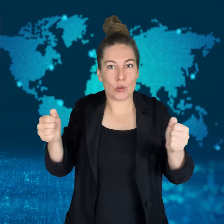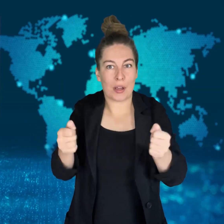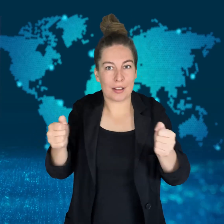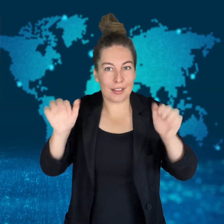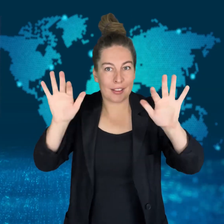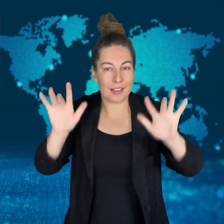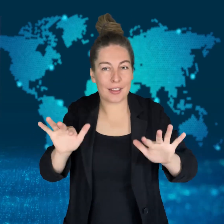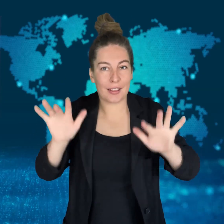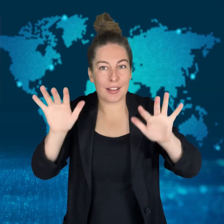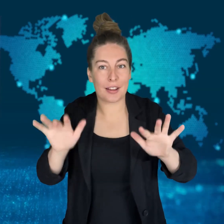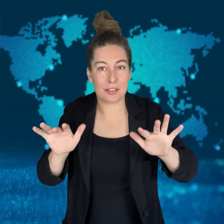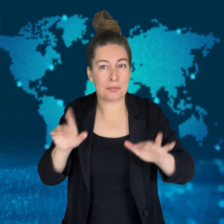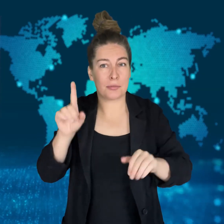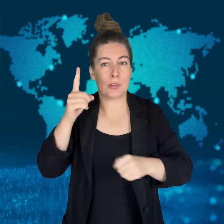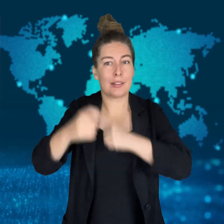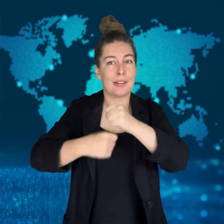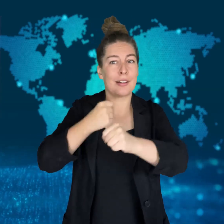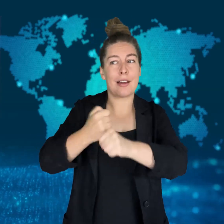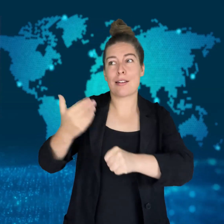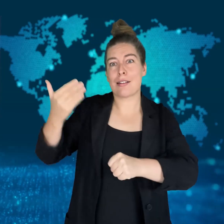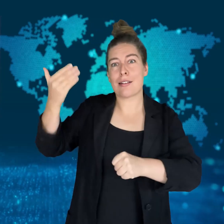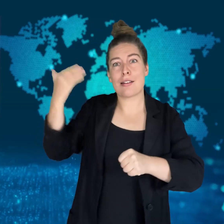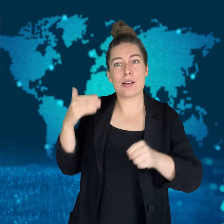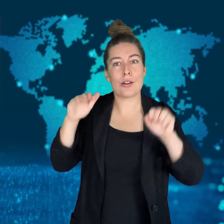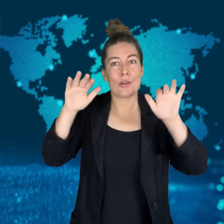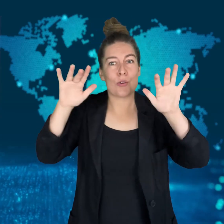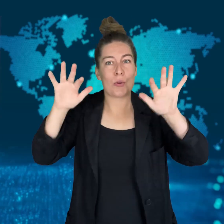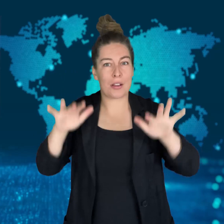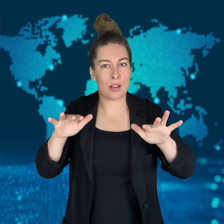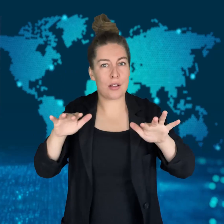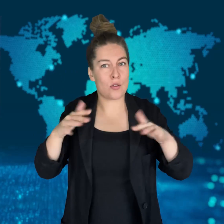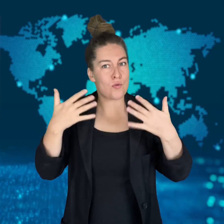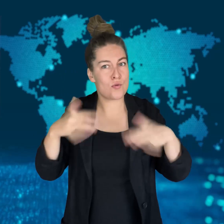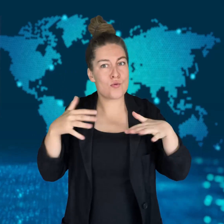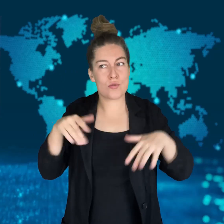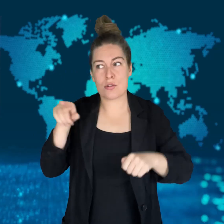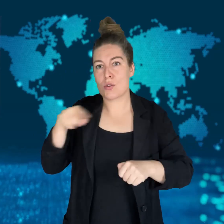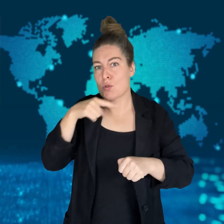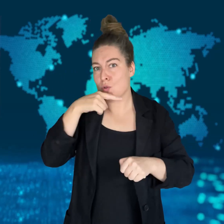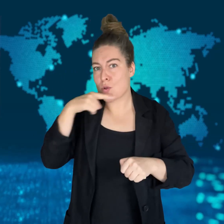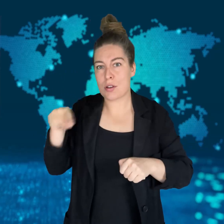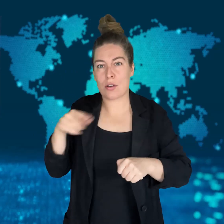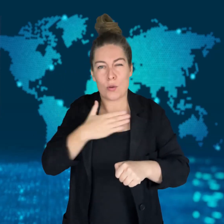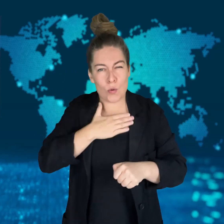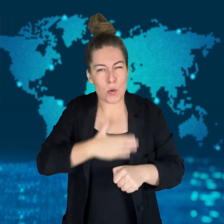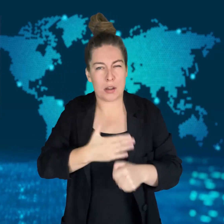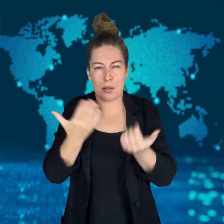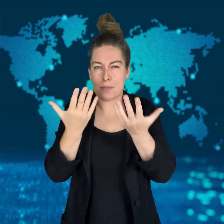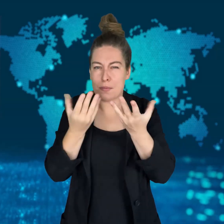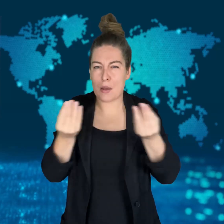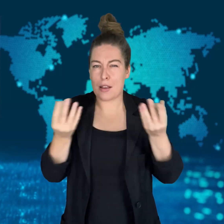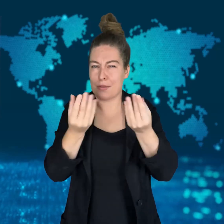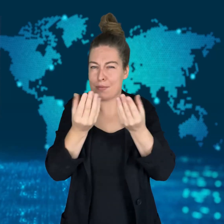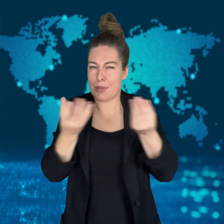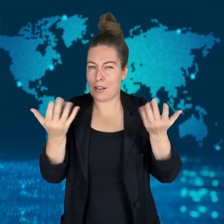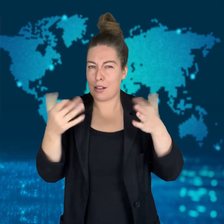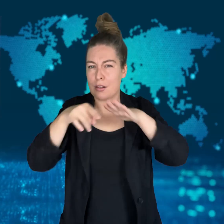prepared for such an attack this winter.